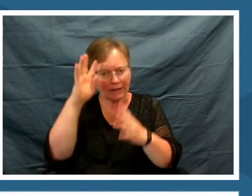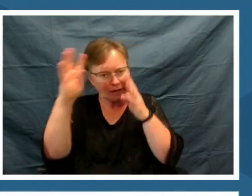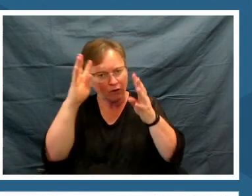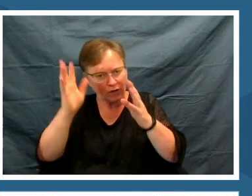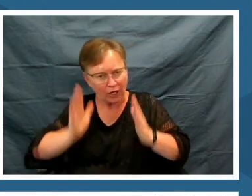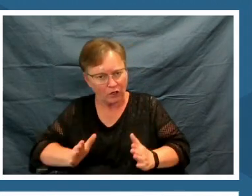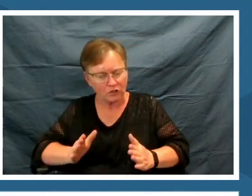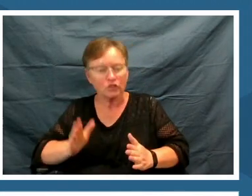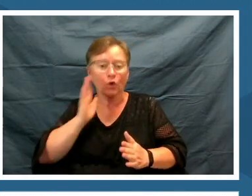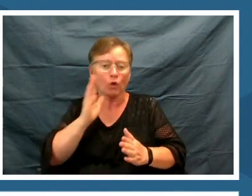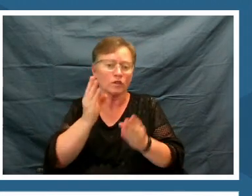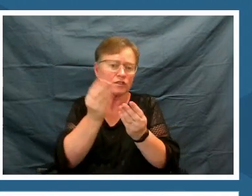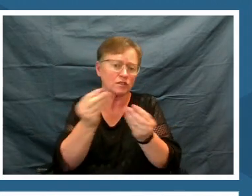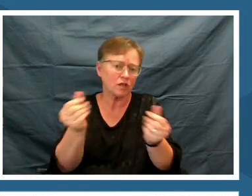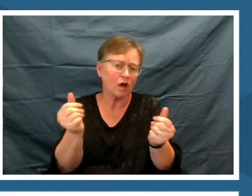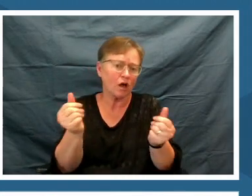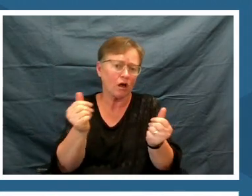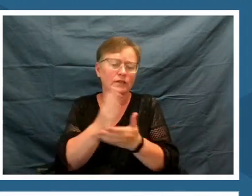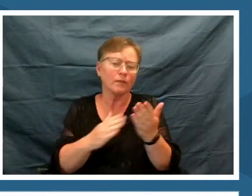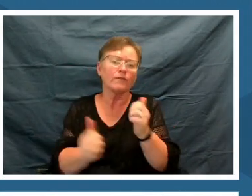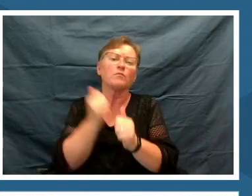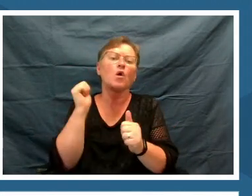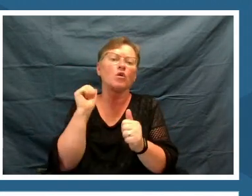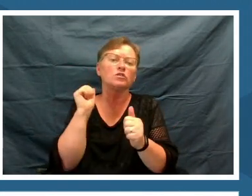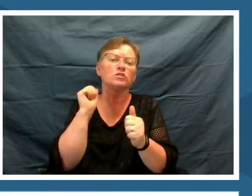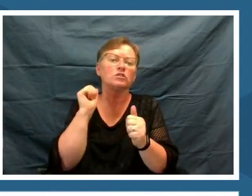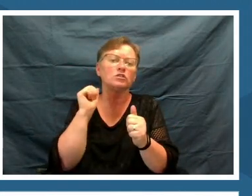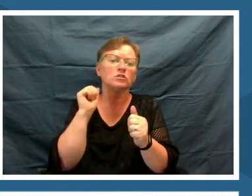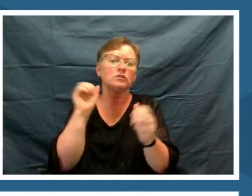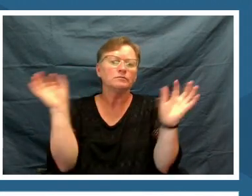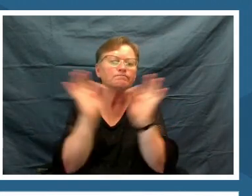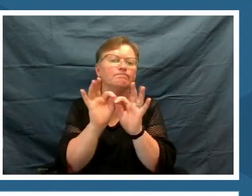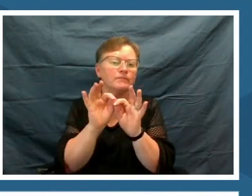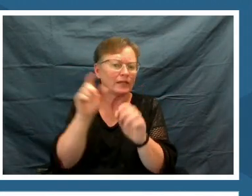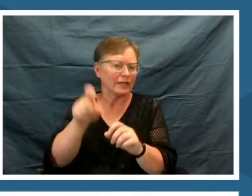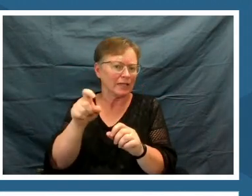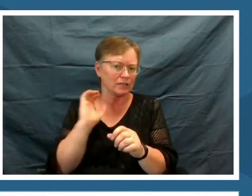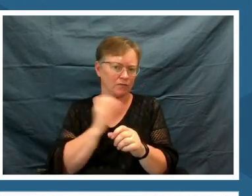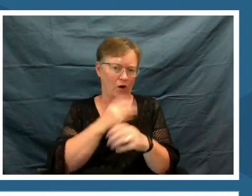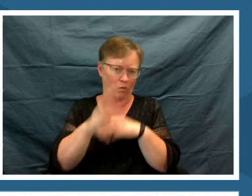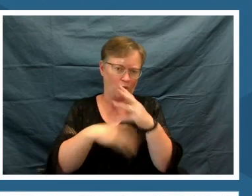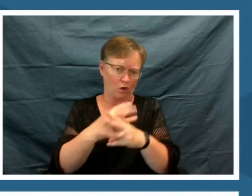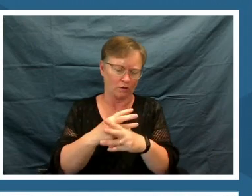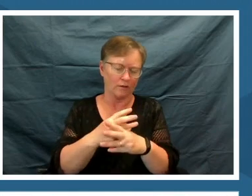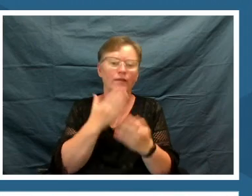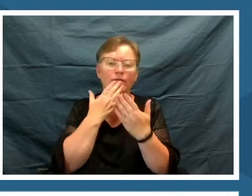in our world i want to thank you for your commitment